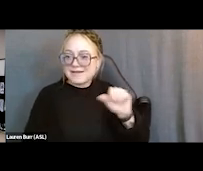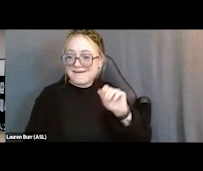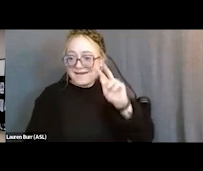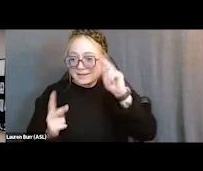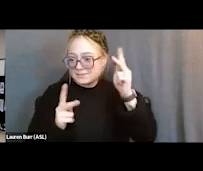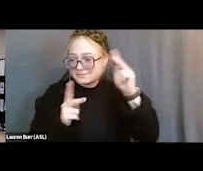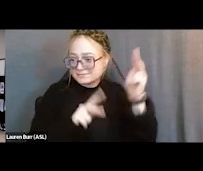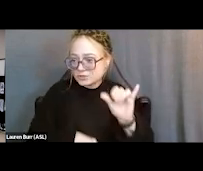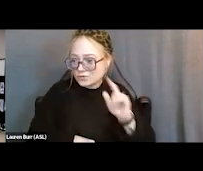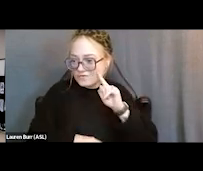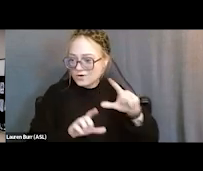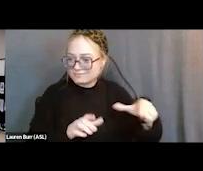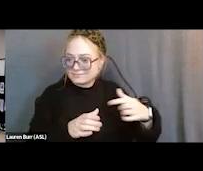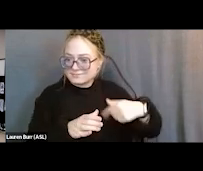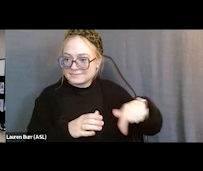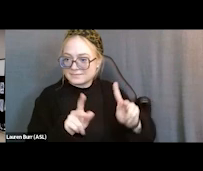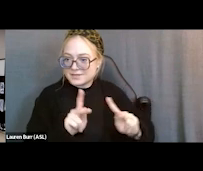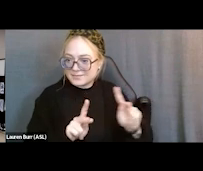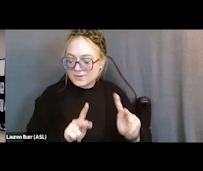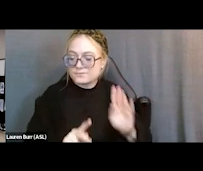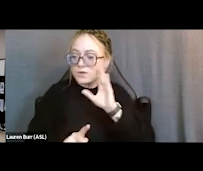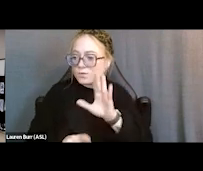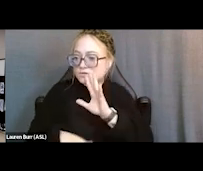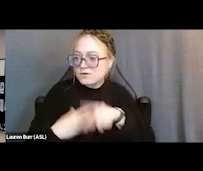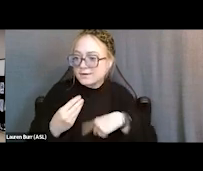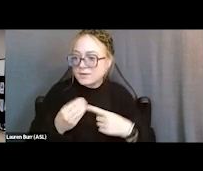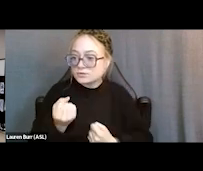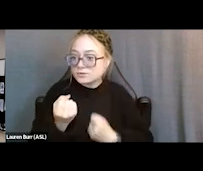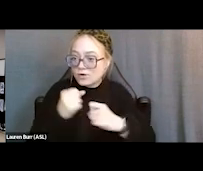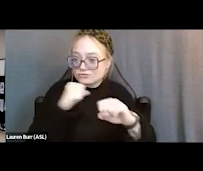We'll talk a lot about support strategies and we'll talk quite a bit about deescalation